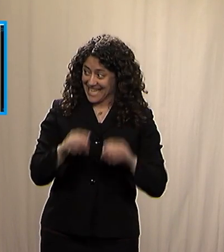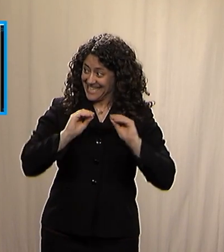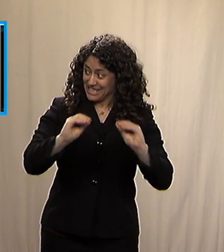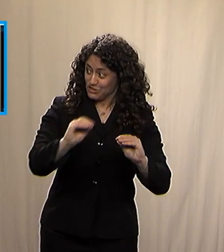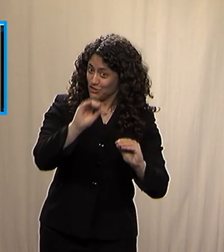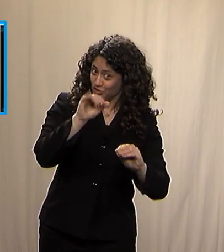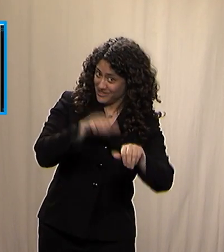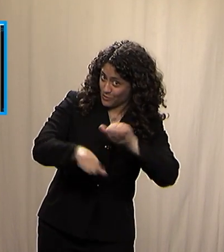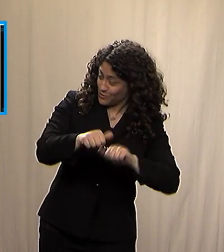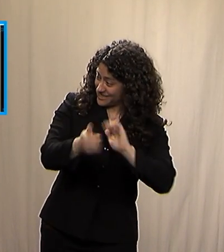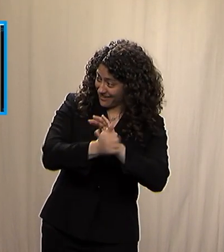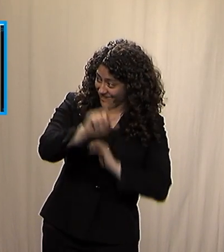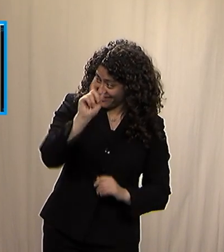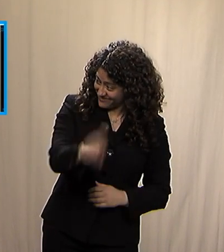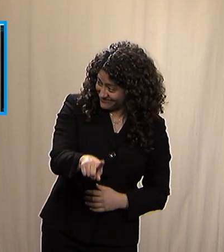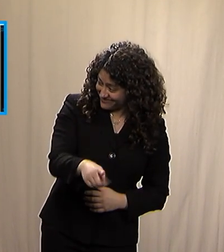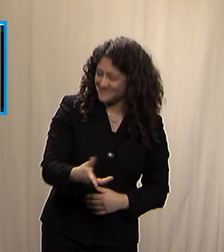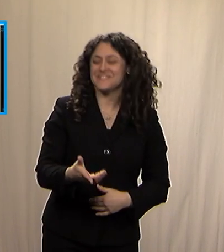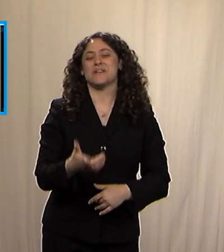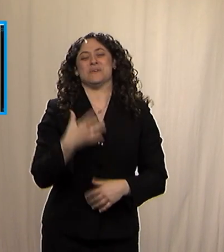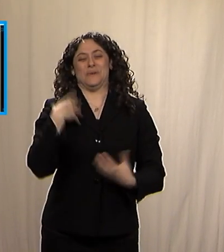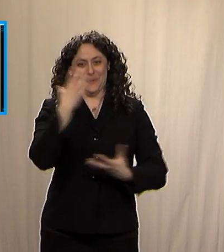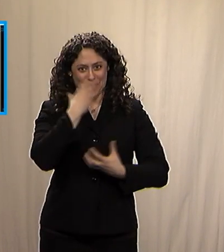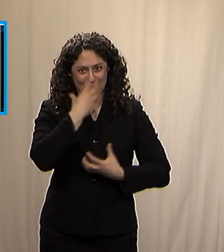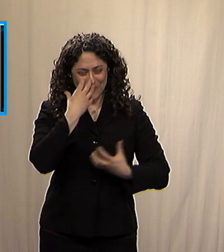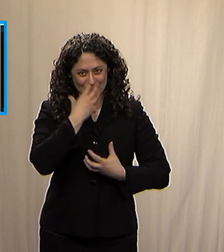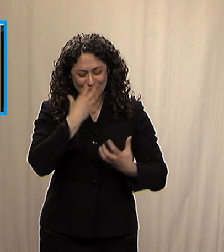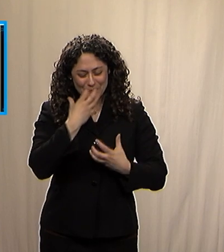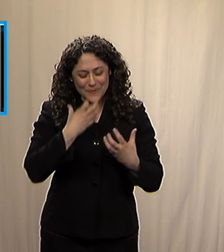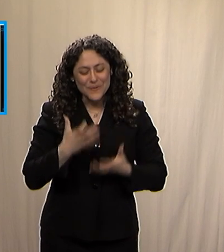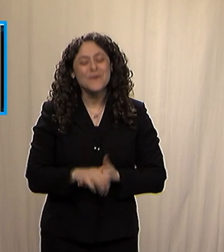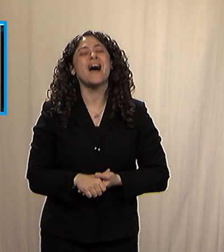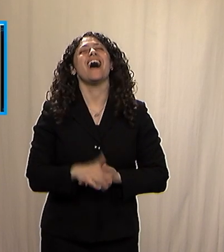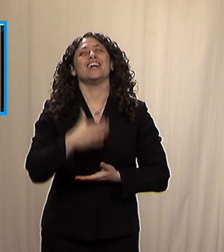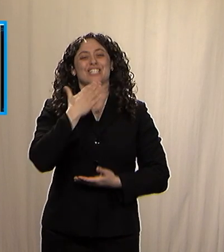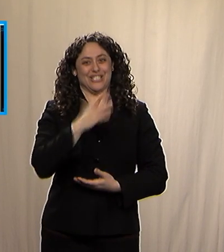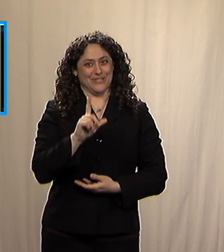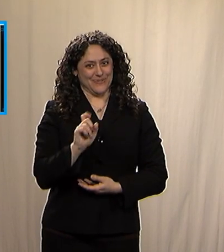Whew. Good question.